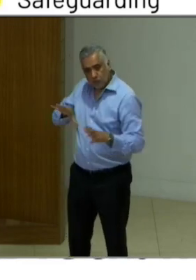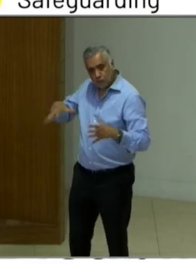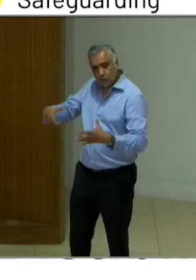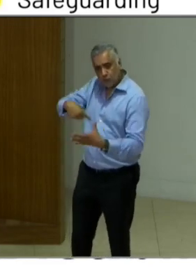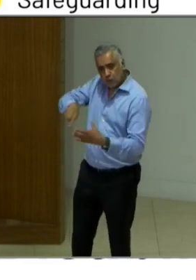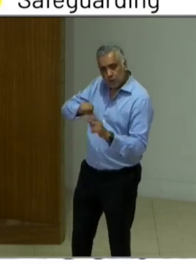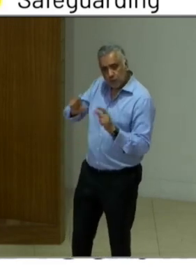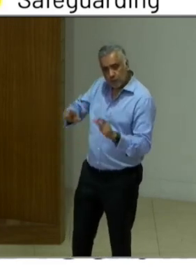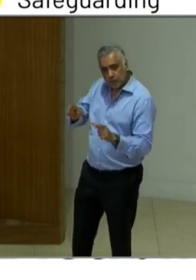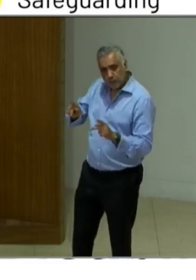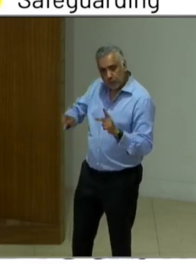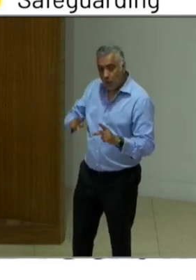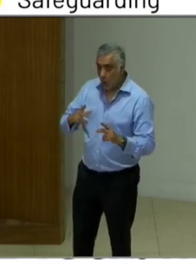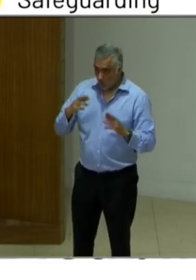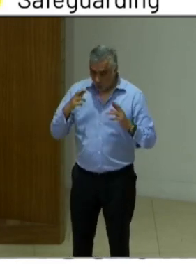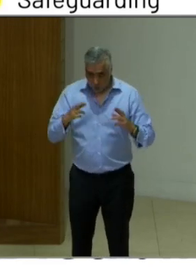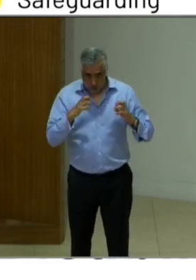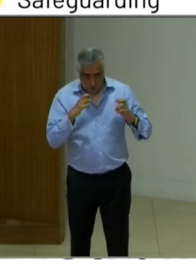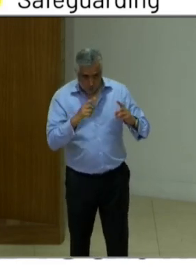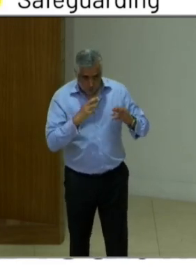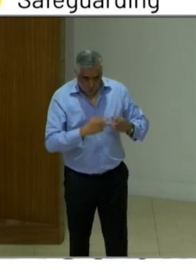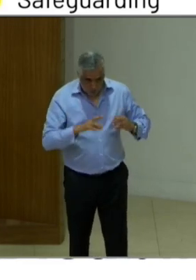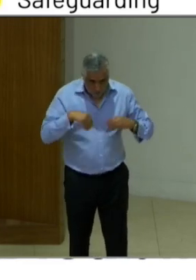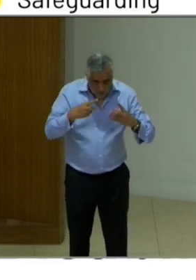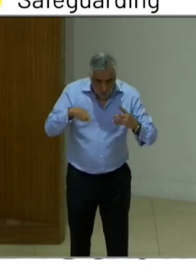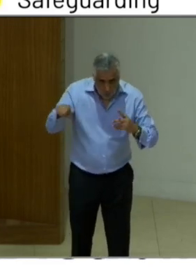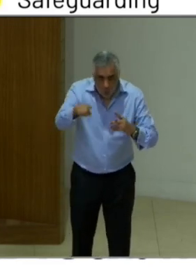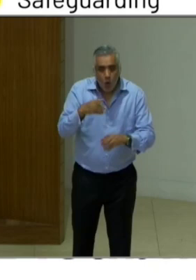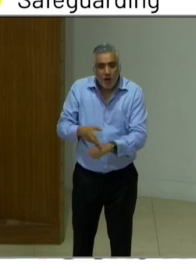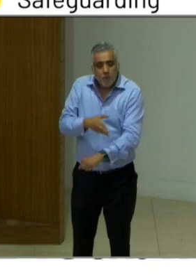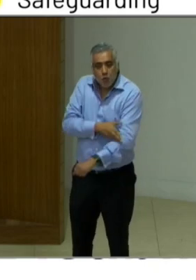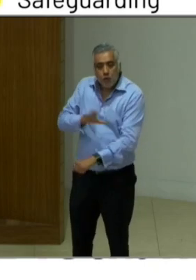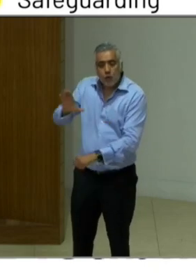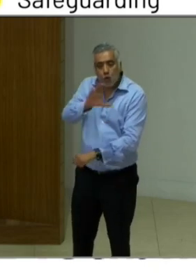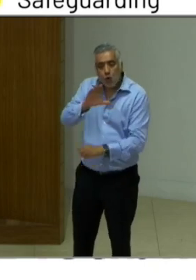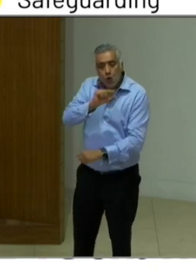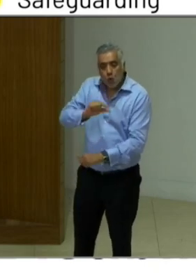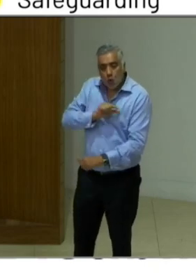We hope that the educational resources we provide will indeed improve the quality of care for those who are vulnerable to